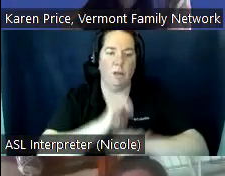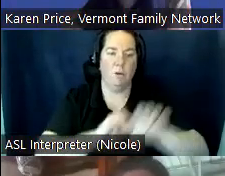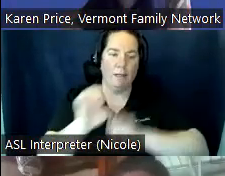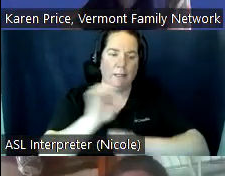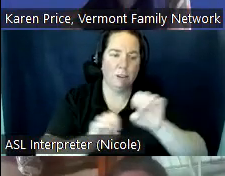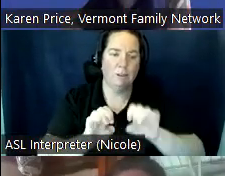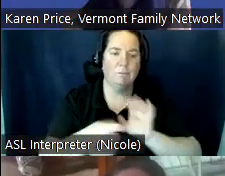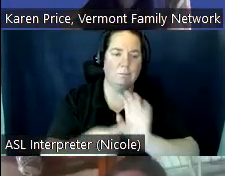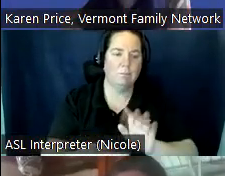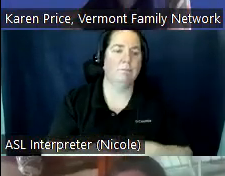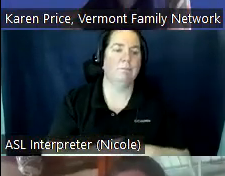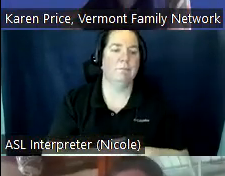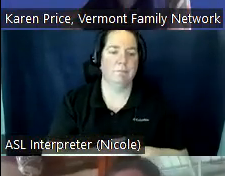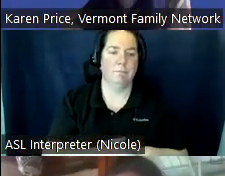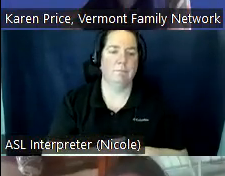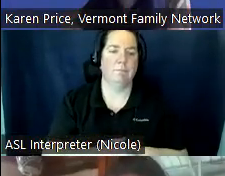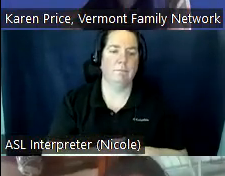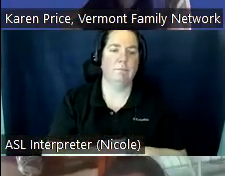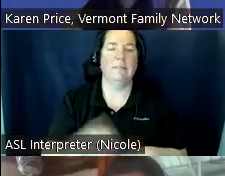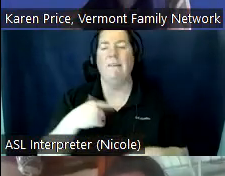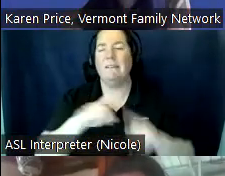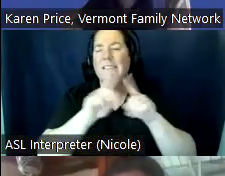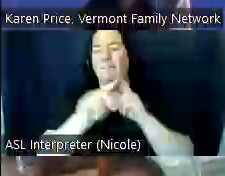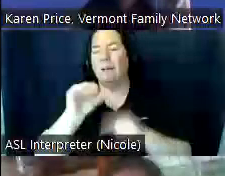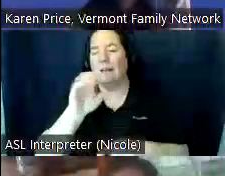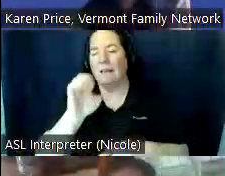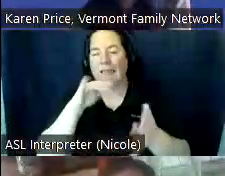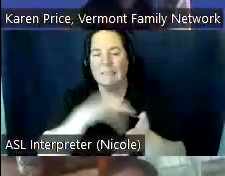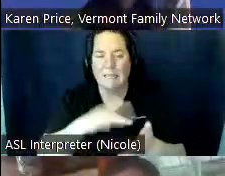functional skill areas, case studies, types of assessments that might be used, and just other